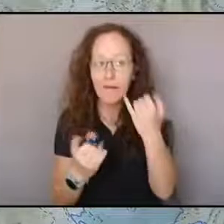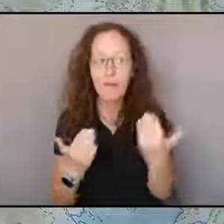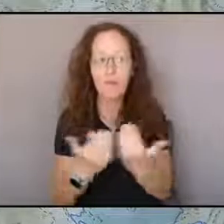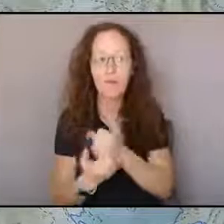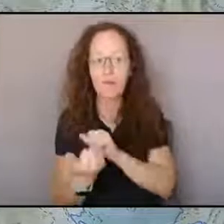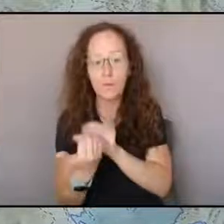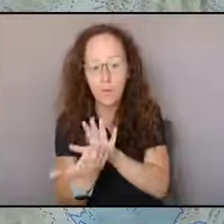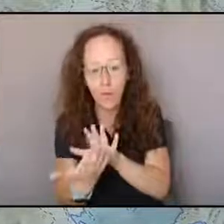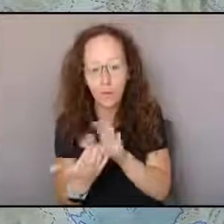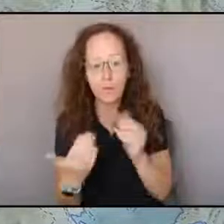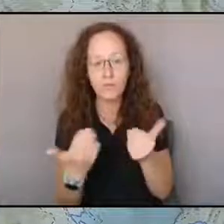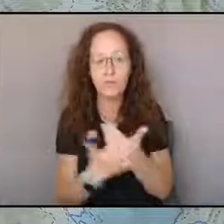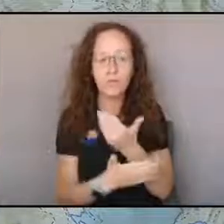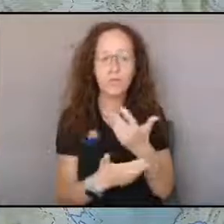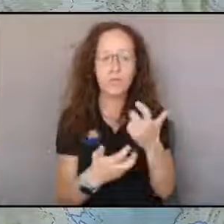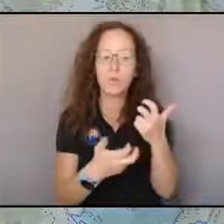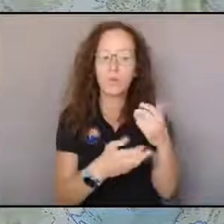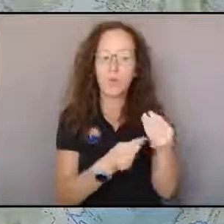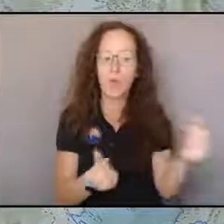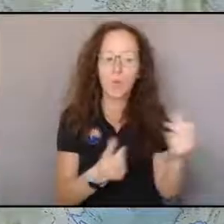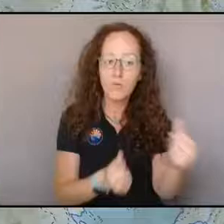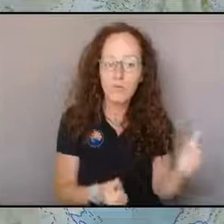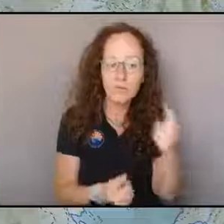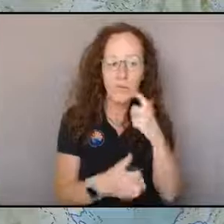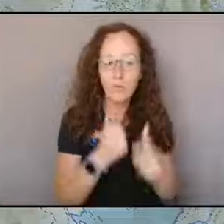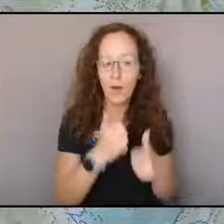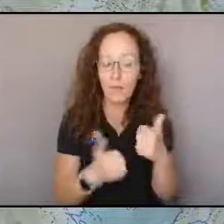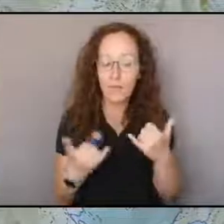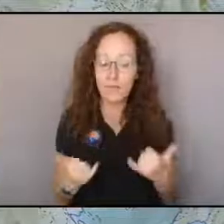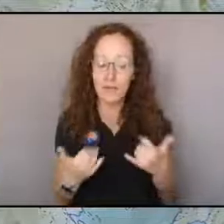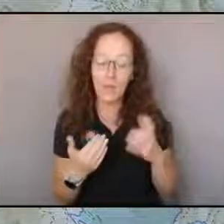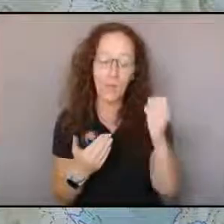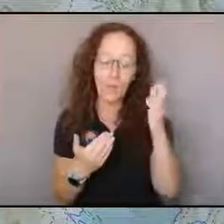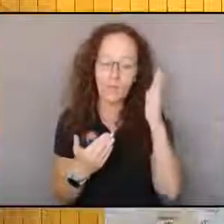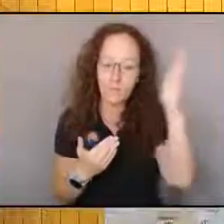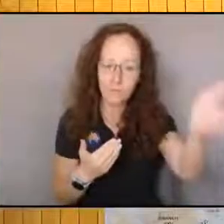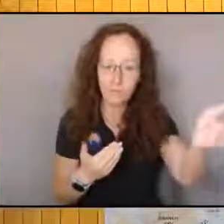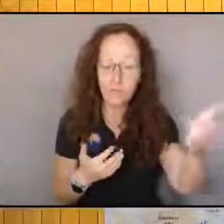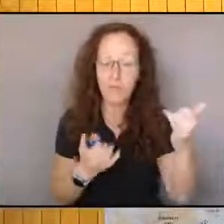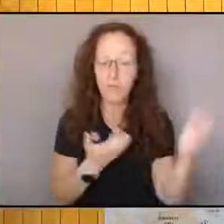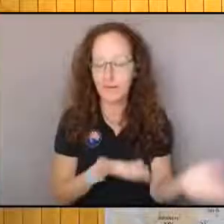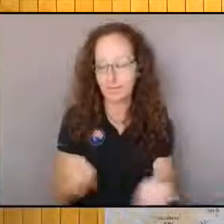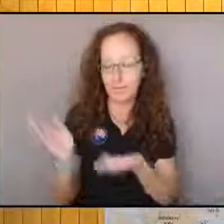CAN PROVIDE BENEFIT TO COMING UP WITH NEW, INNOVATIVE